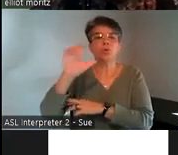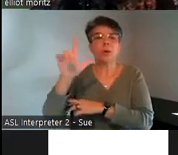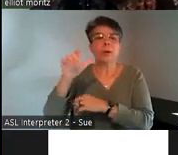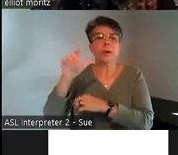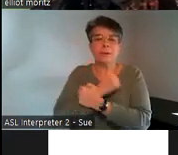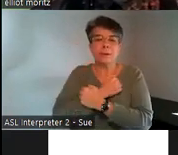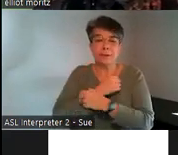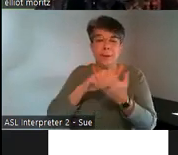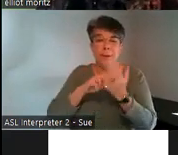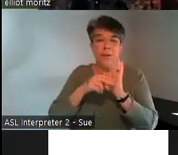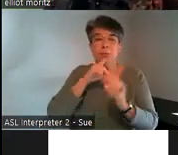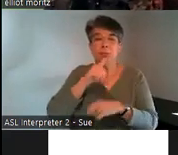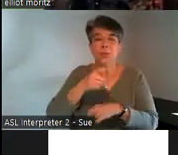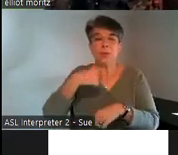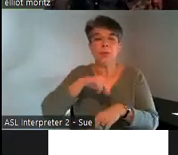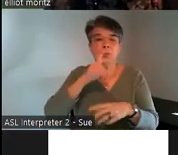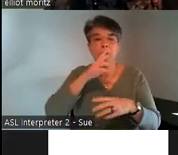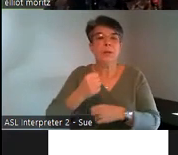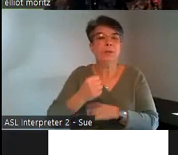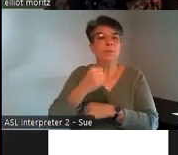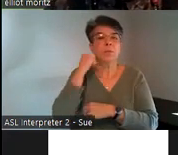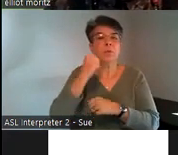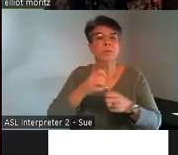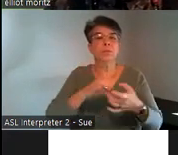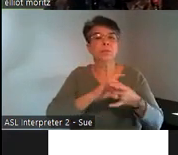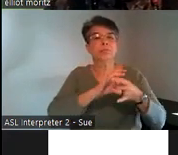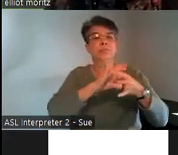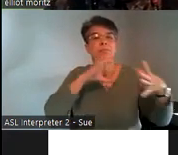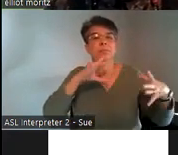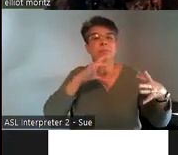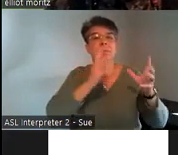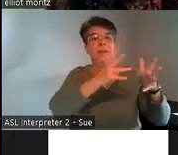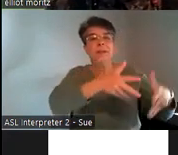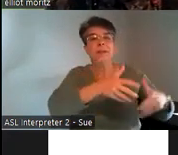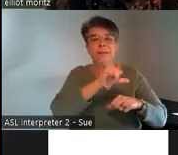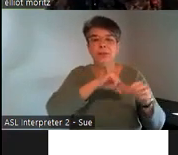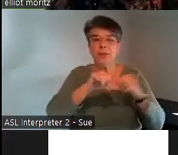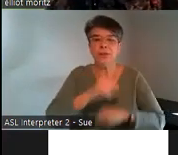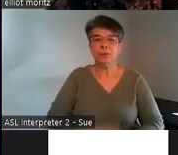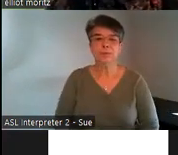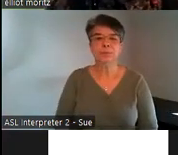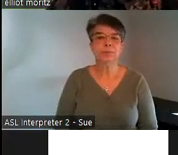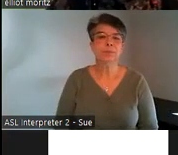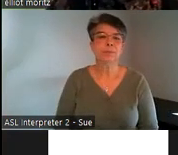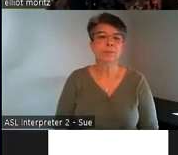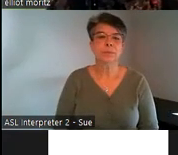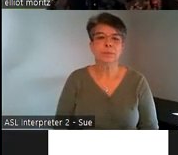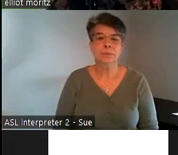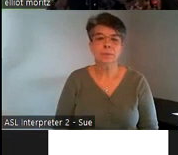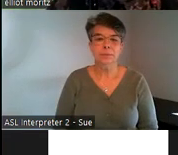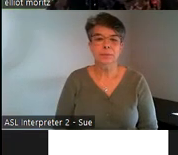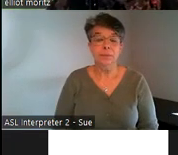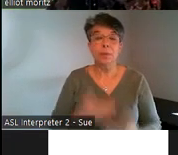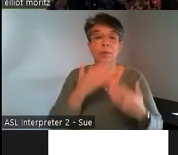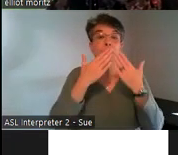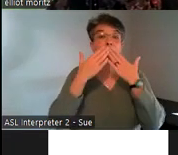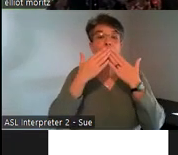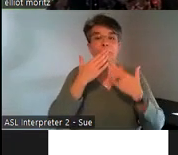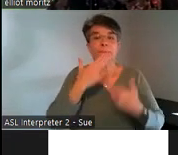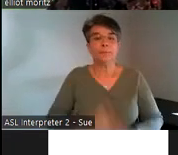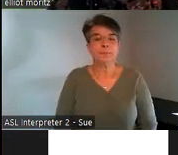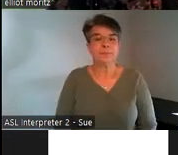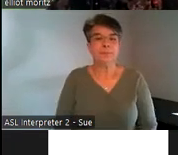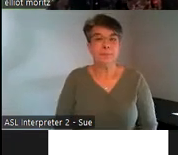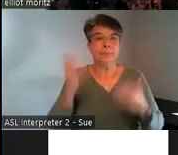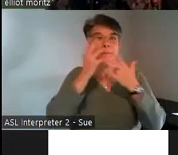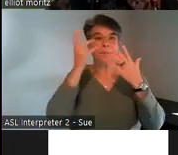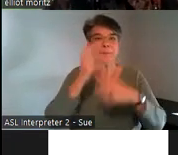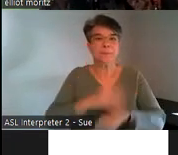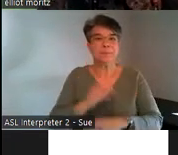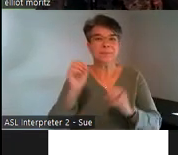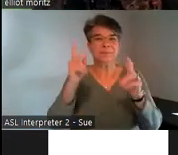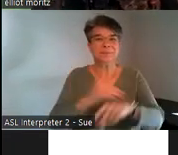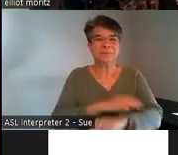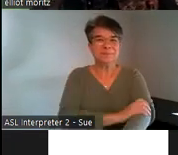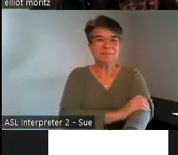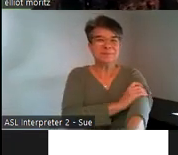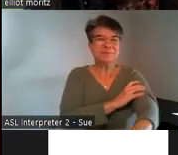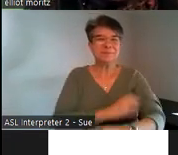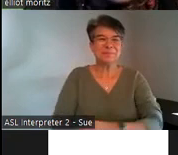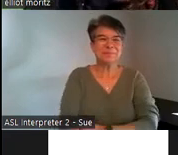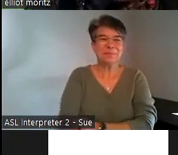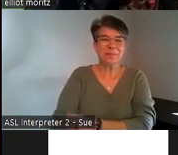other and yeah umop oops oops goodness gracious there we go um you can tell I I have